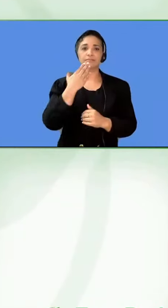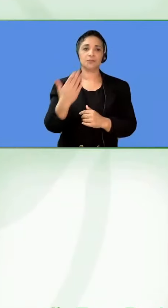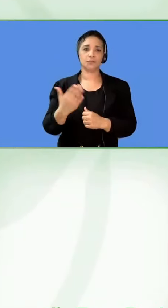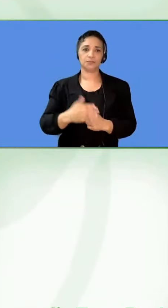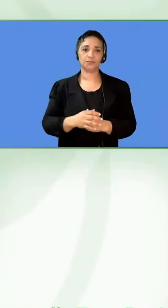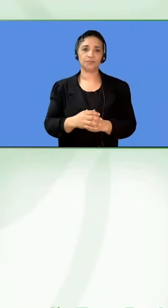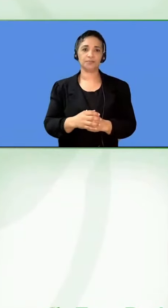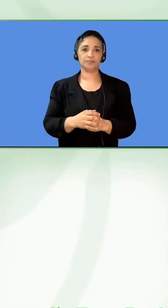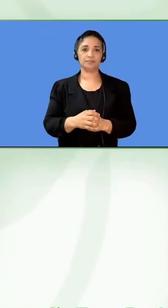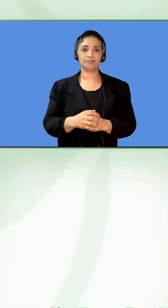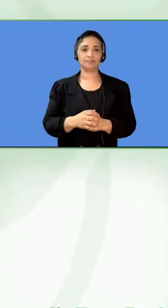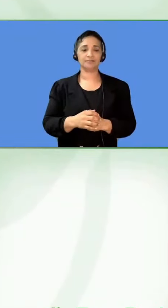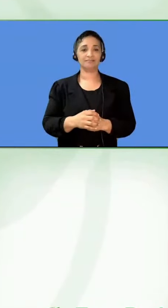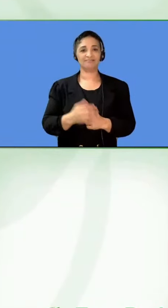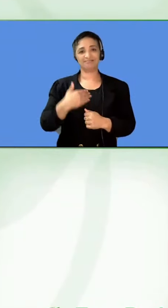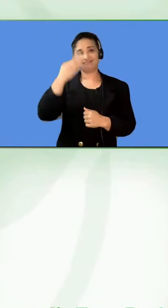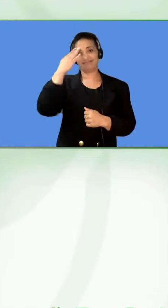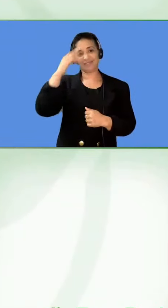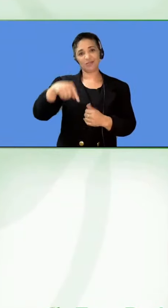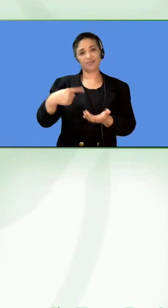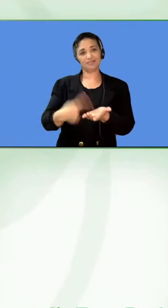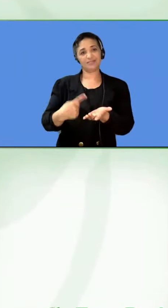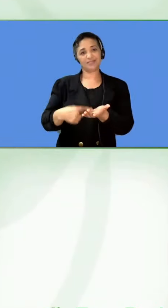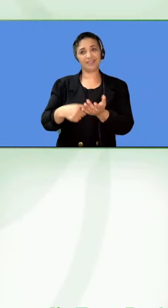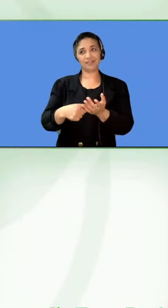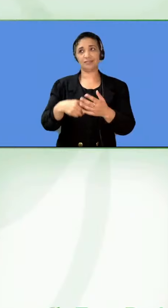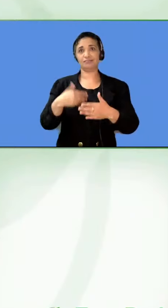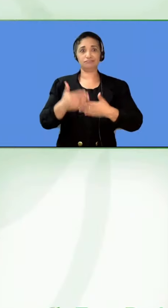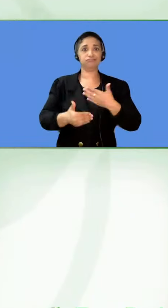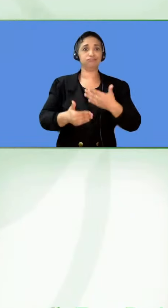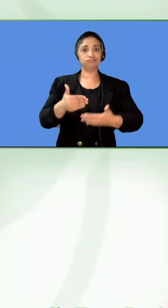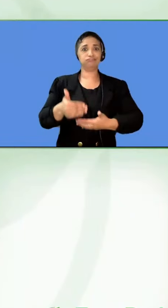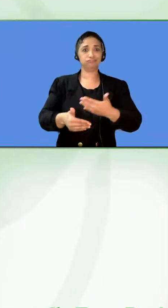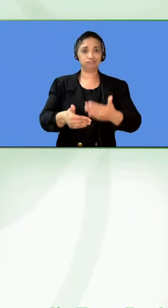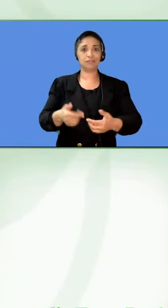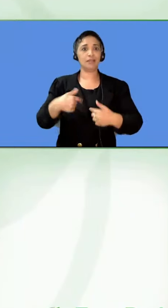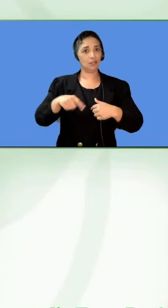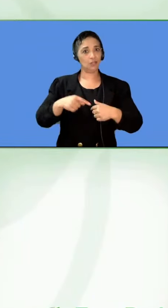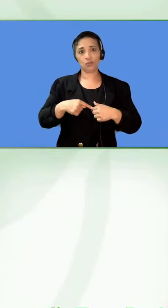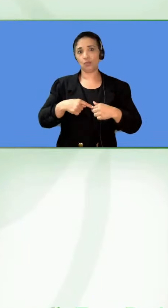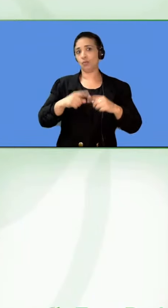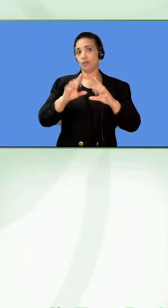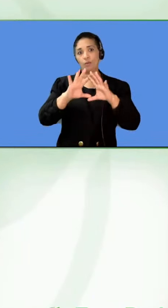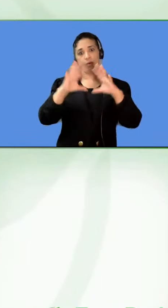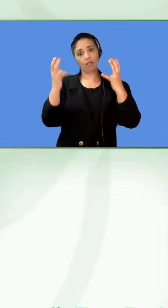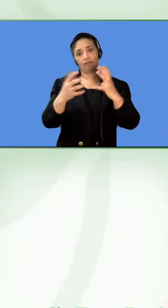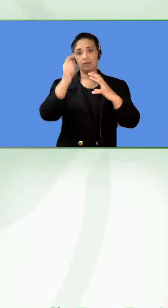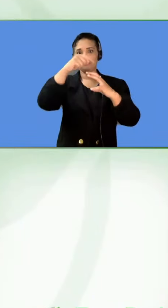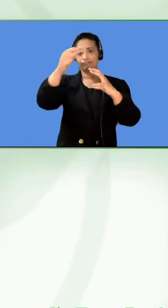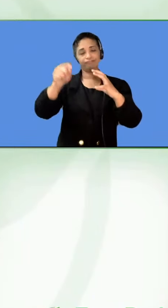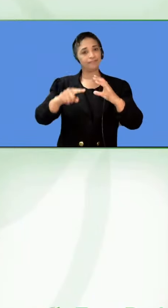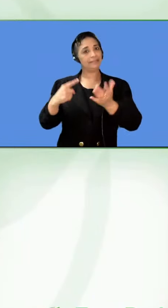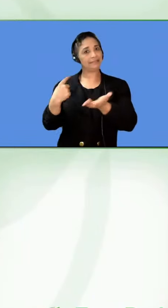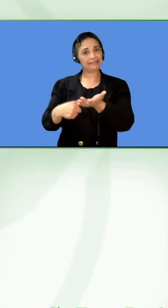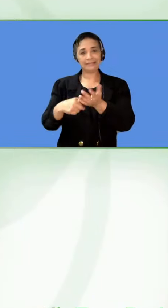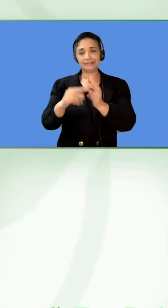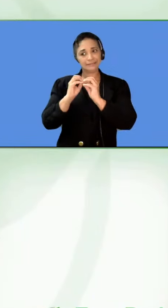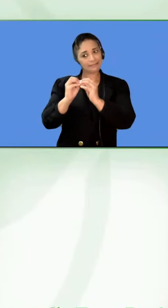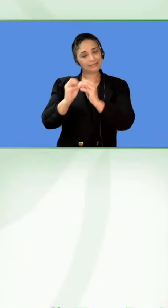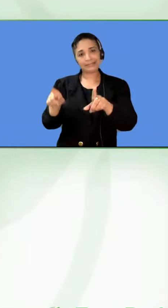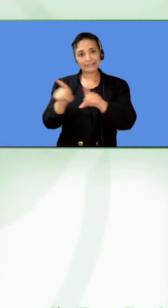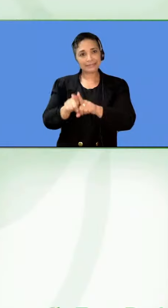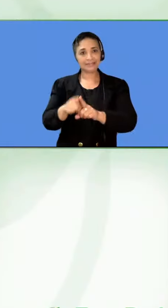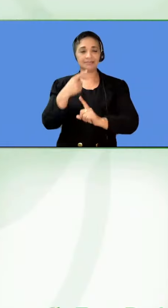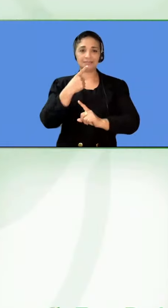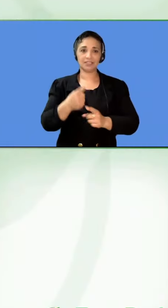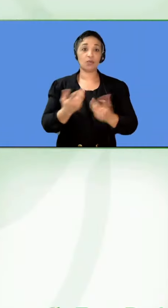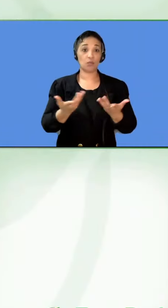We discussed this on every continent, we speak about Braille, is Braille dying because